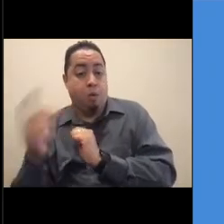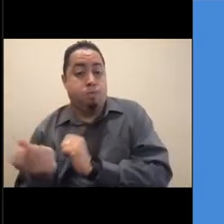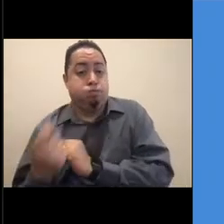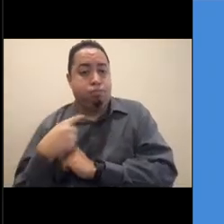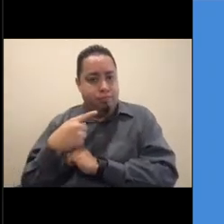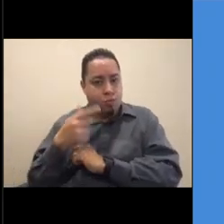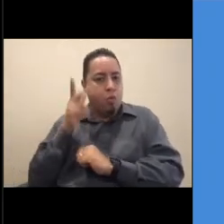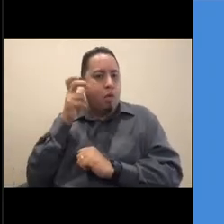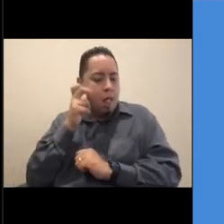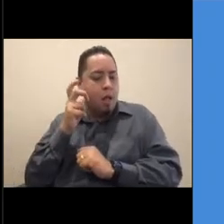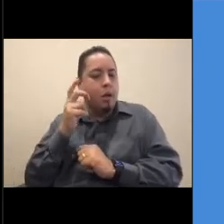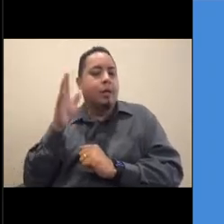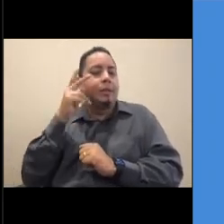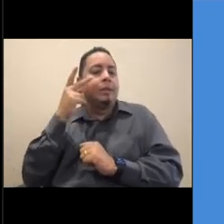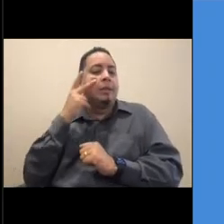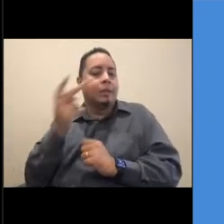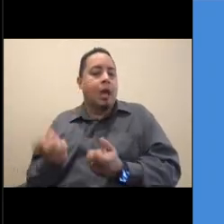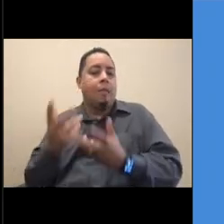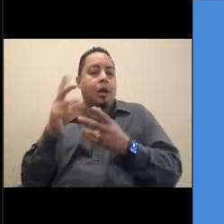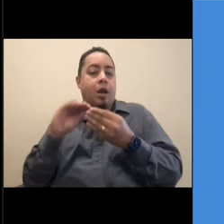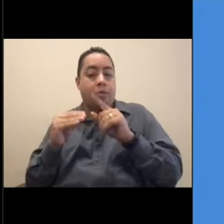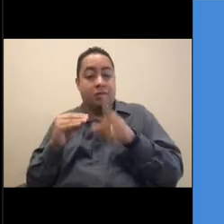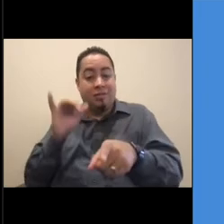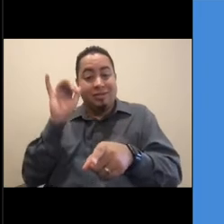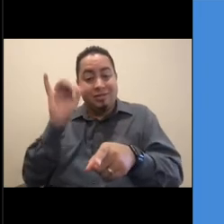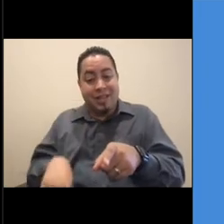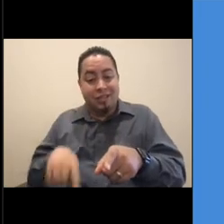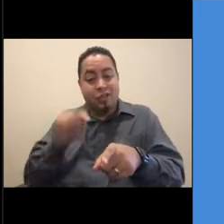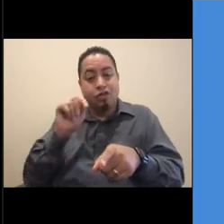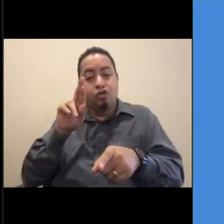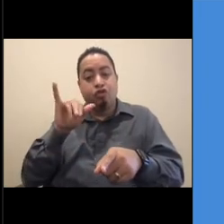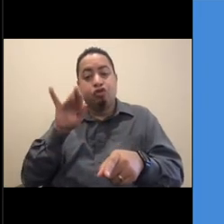So this net gets pulled behind the boat, and as Caroline mentioned, these are cold water fish,